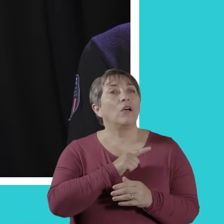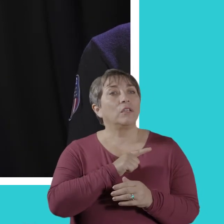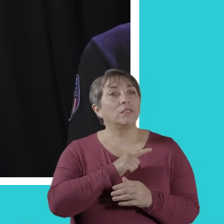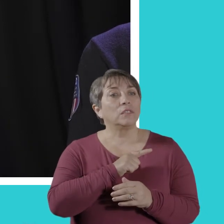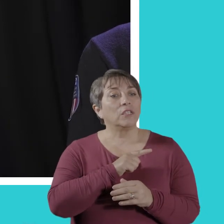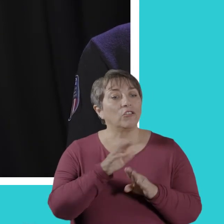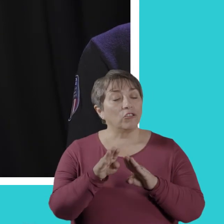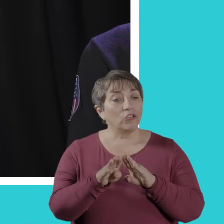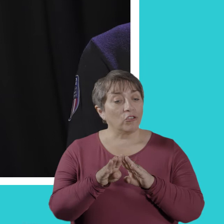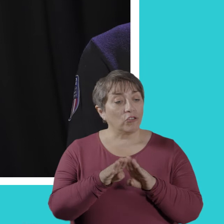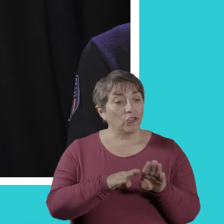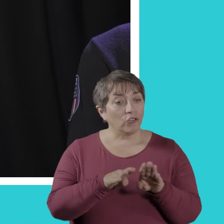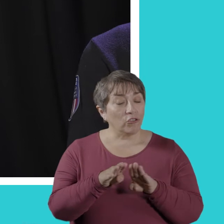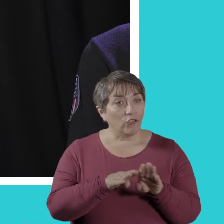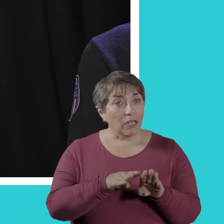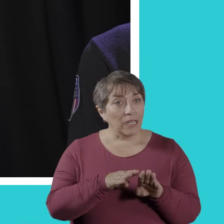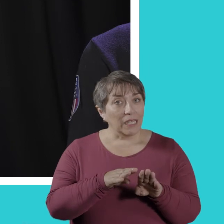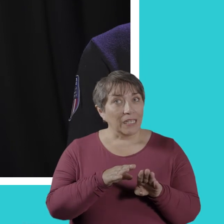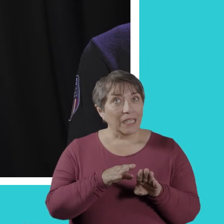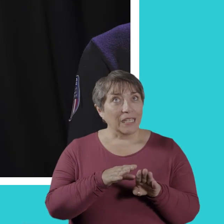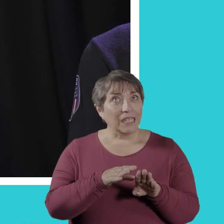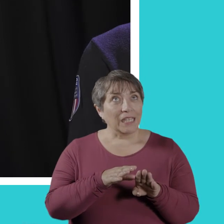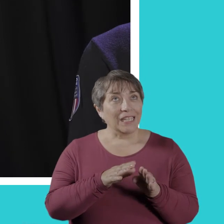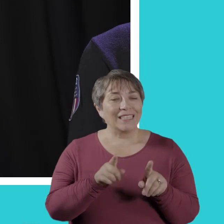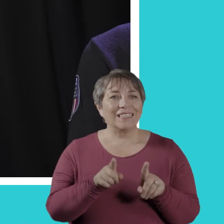people that you can go to a short-term course take a box and you'll be fine and